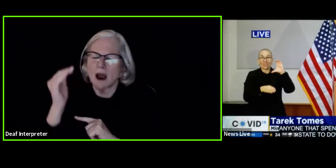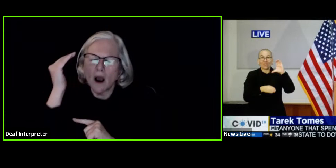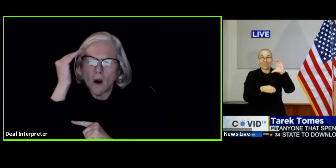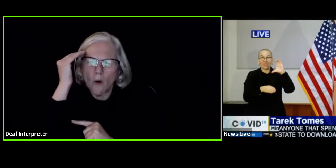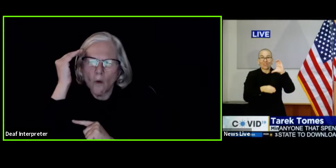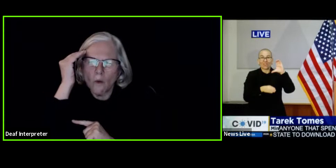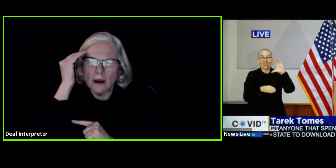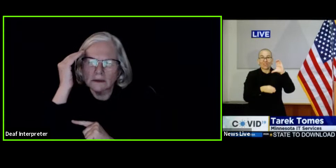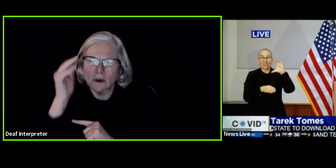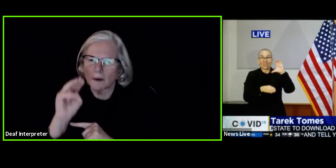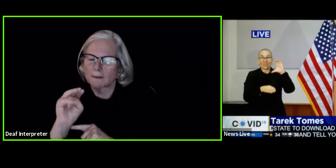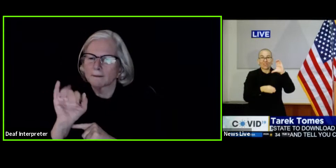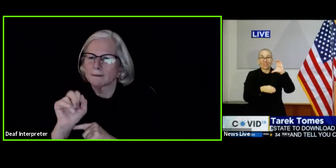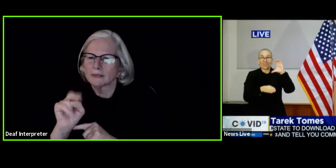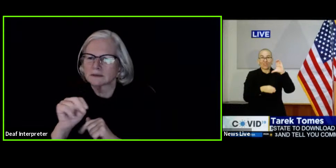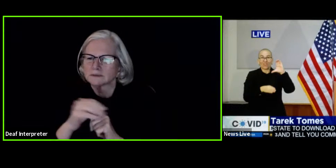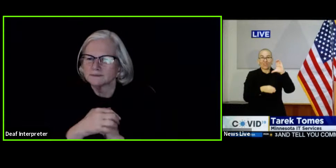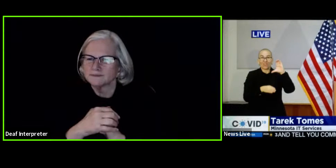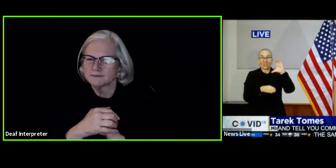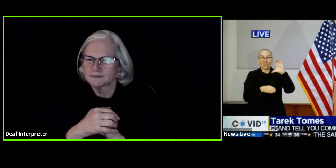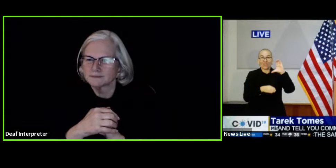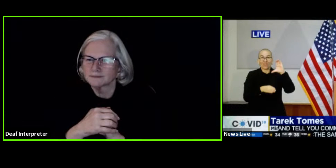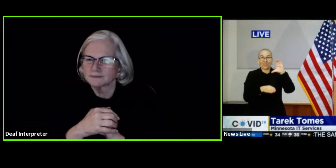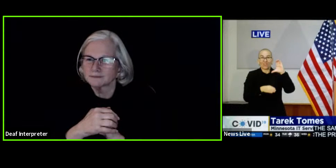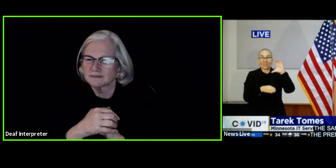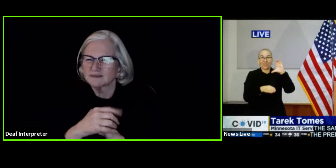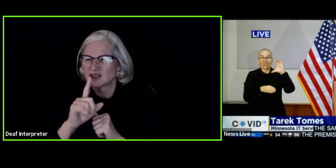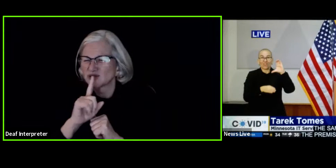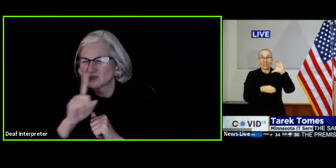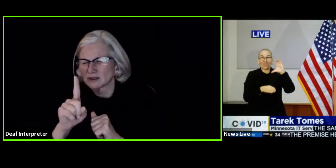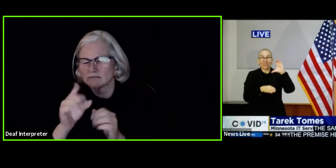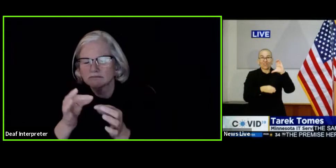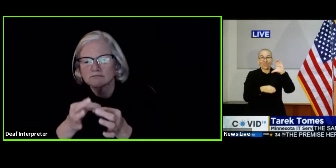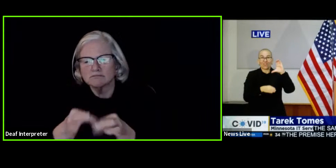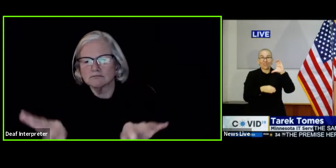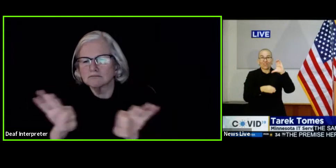IMPACTFUL. IF COMMUNITIES ARE WILLING TO ADOPT THE APP,